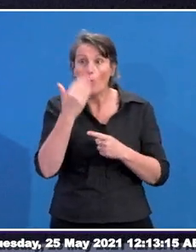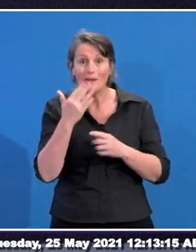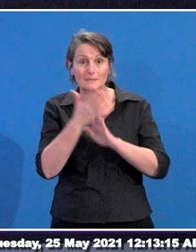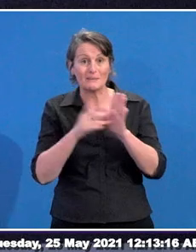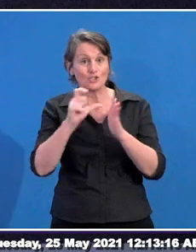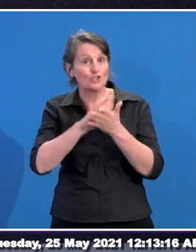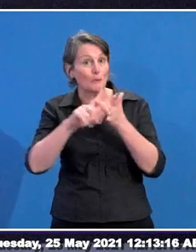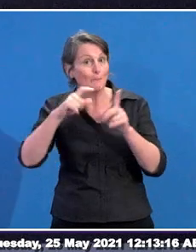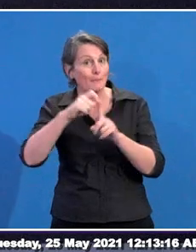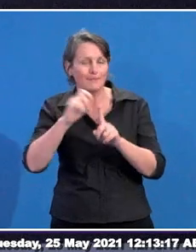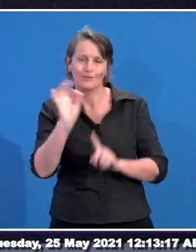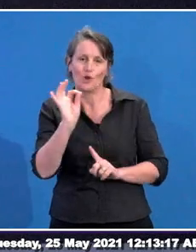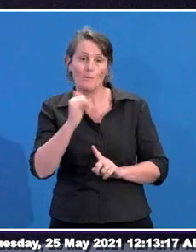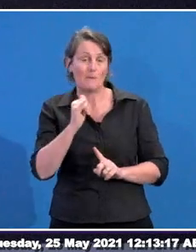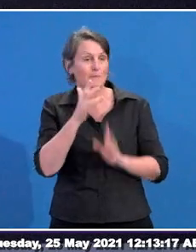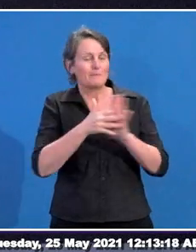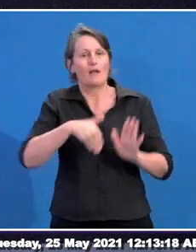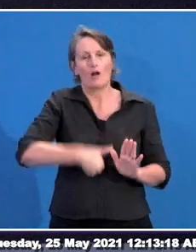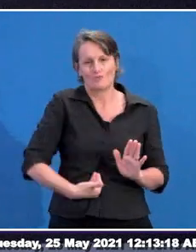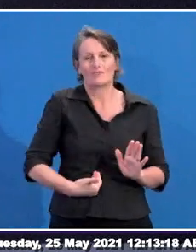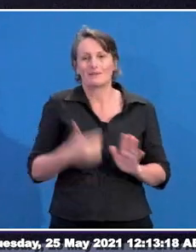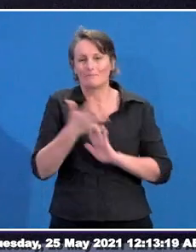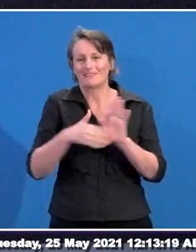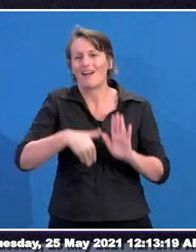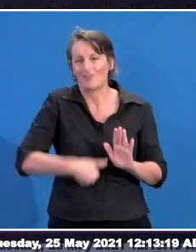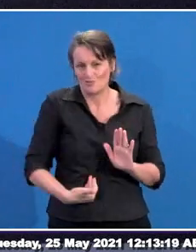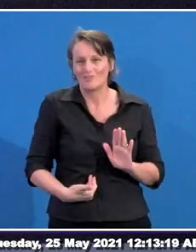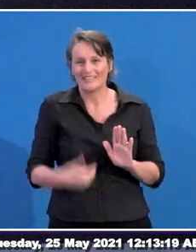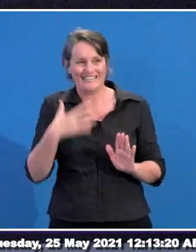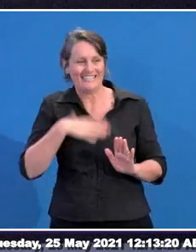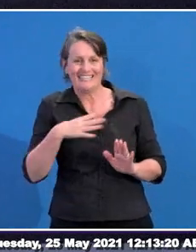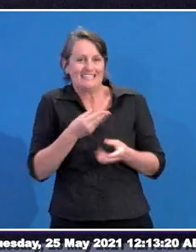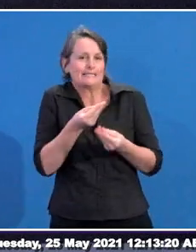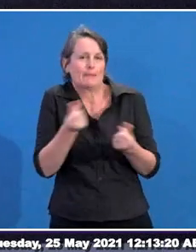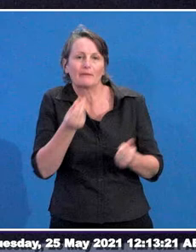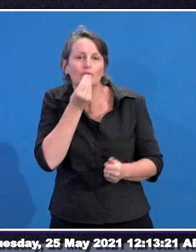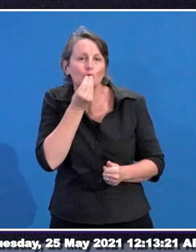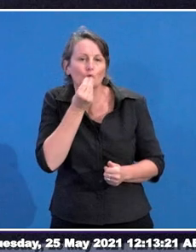It could mean that he might be hungry and he needs, you know, wants to have something to eat.